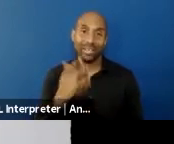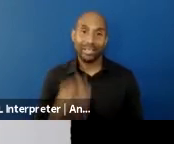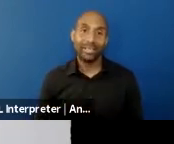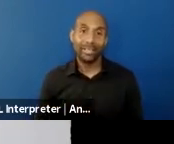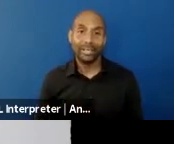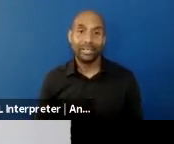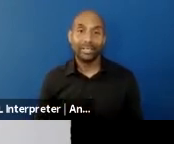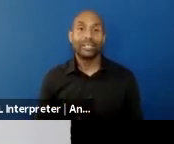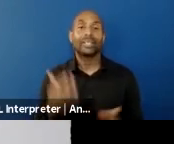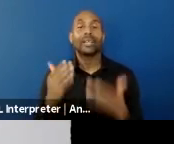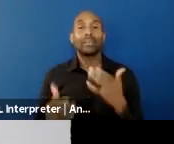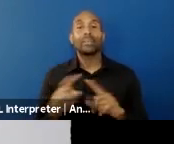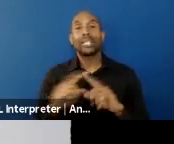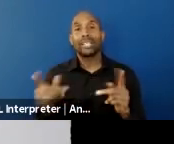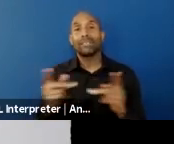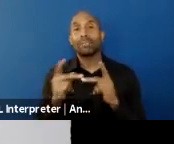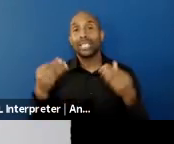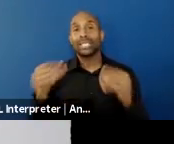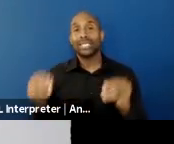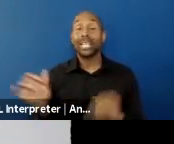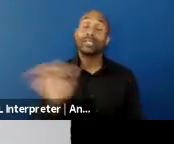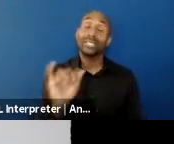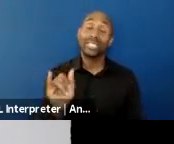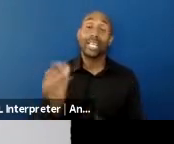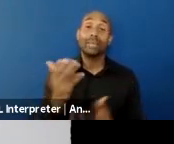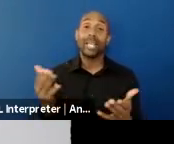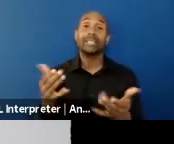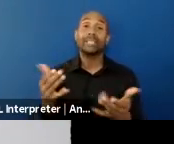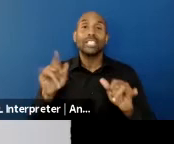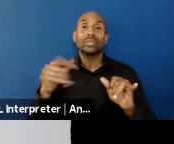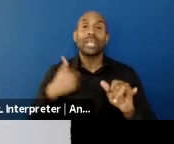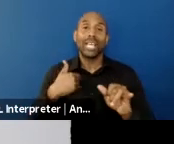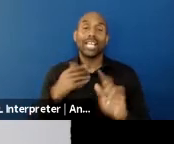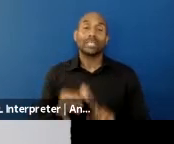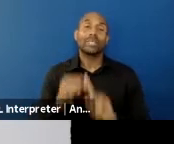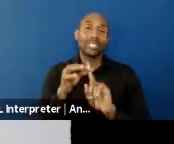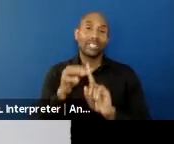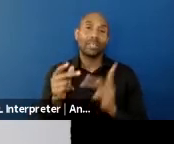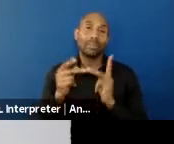Everyone had their favorite.